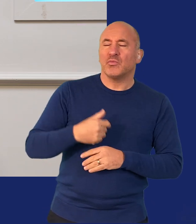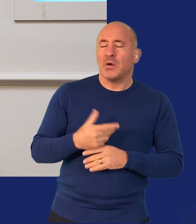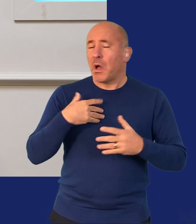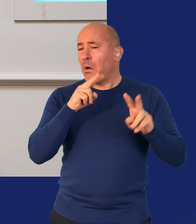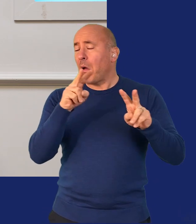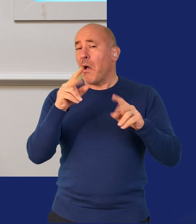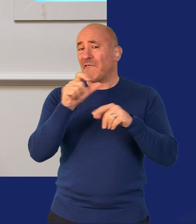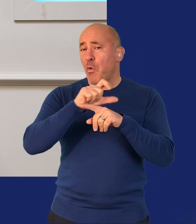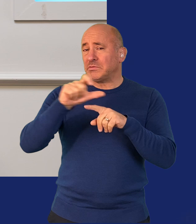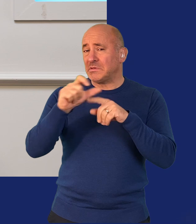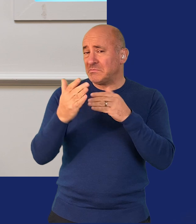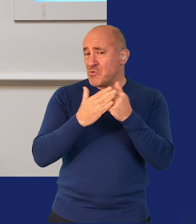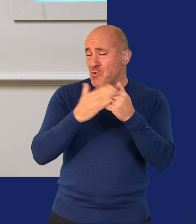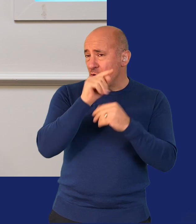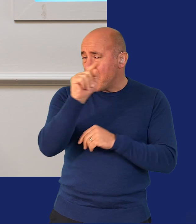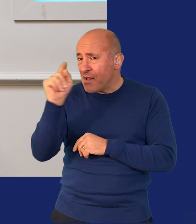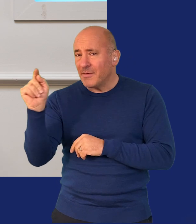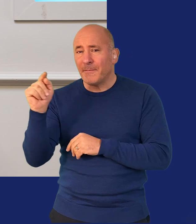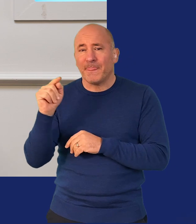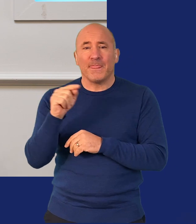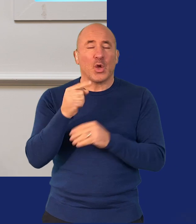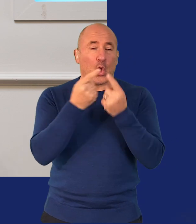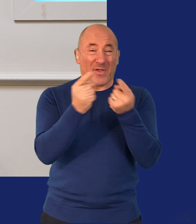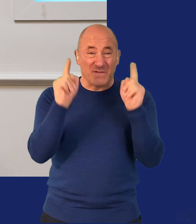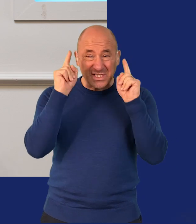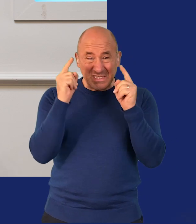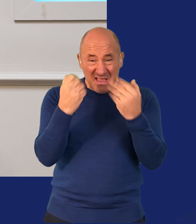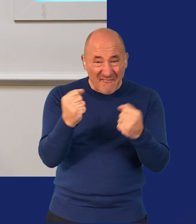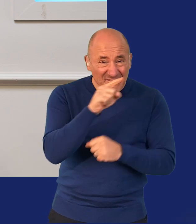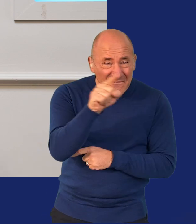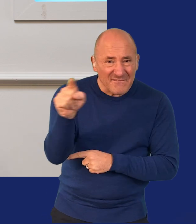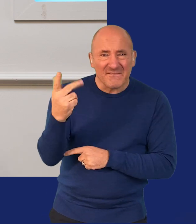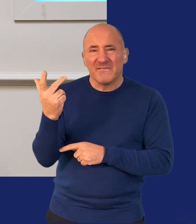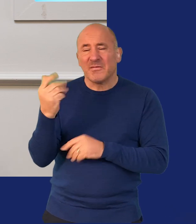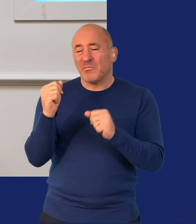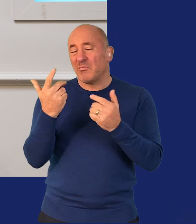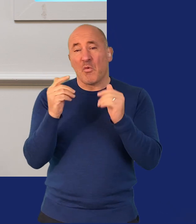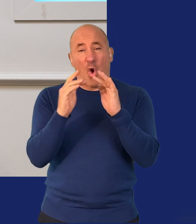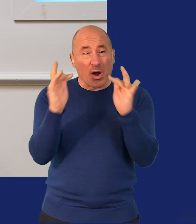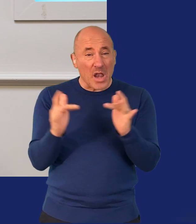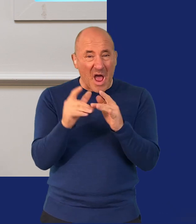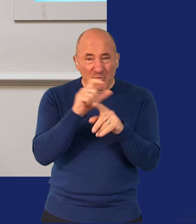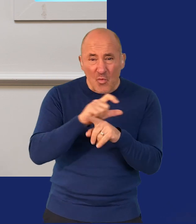university courses that you can do. There are online courses that you can do, um, to, to try and sort of come into it that way.